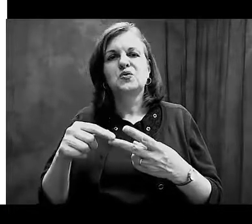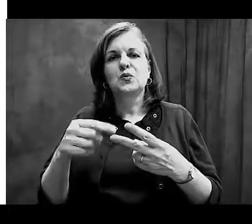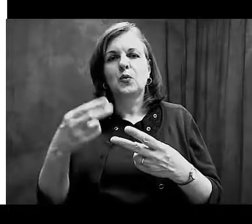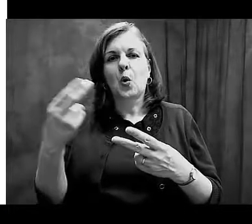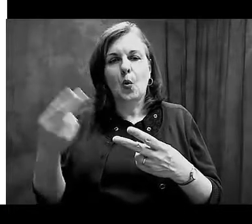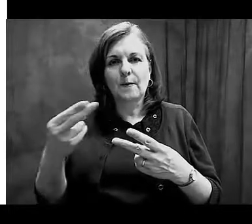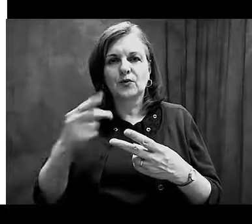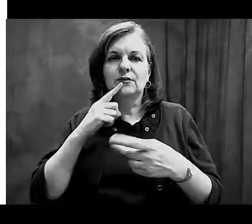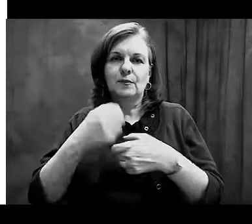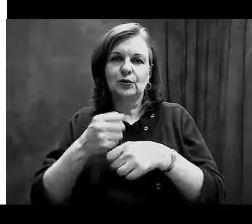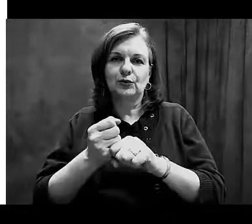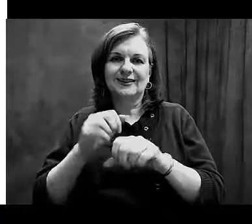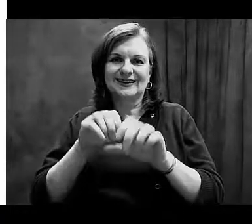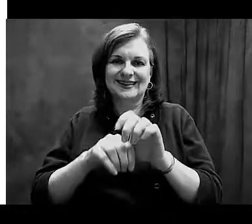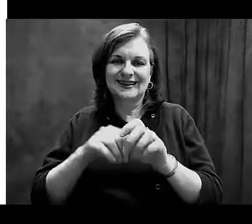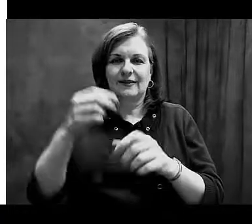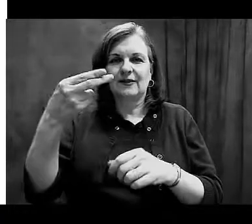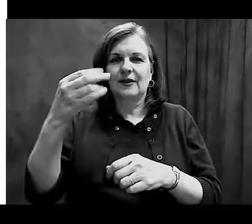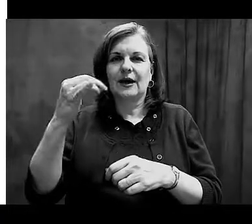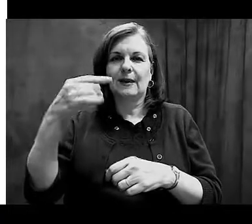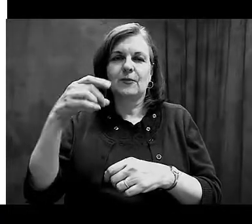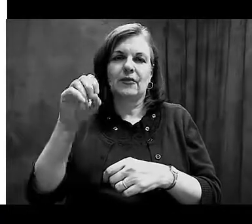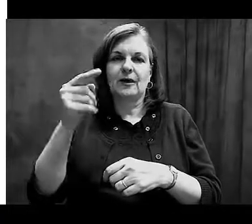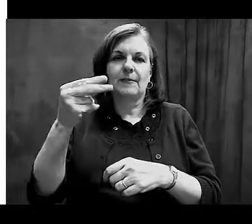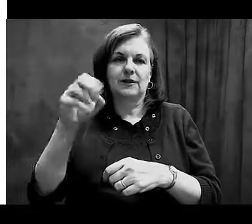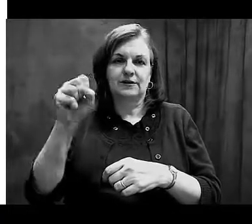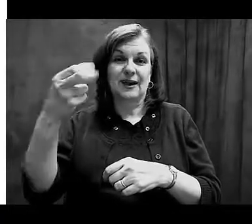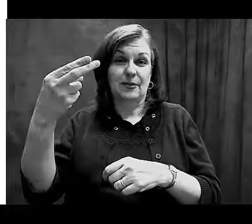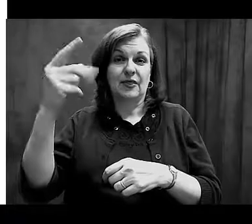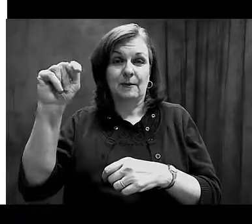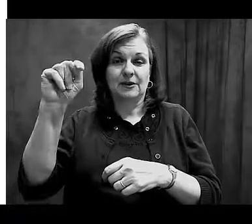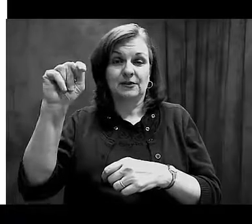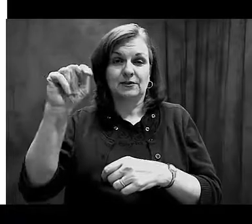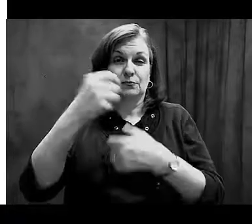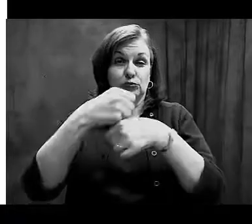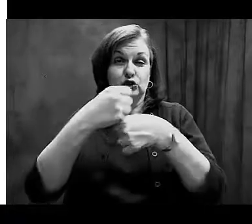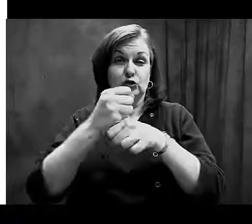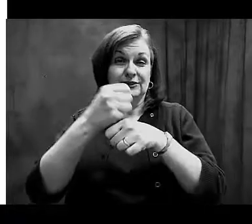these hormones are actually produced in the hypothalamus